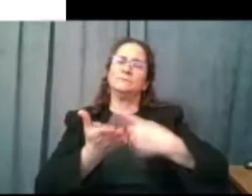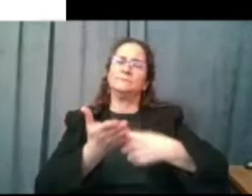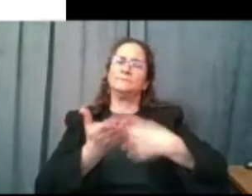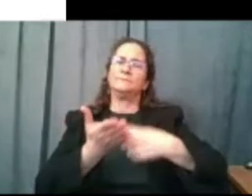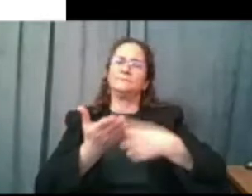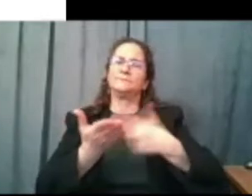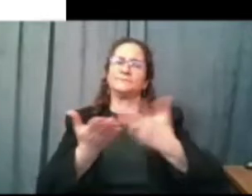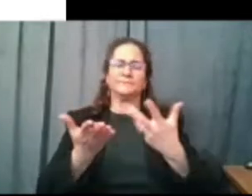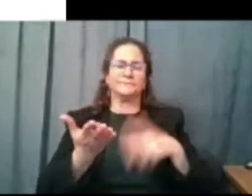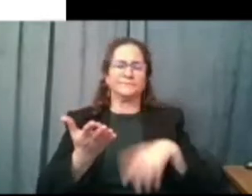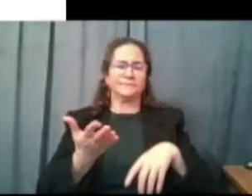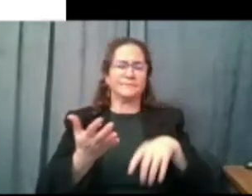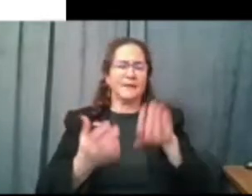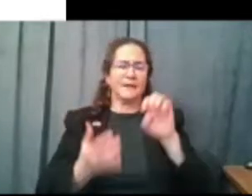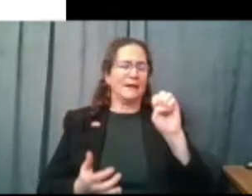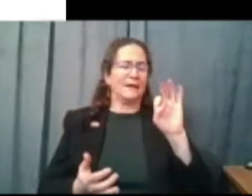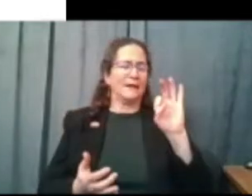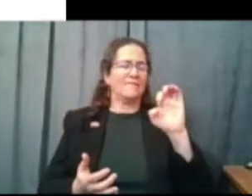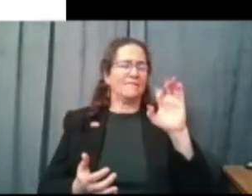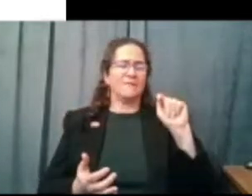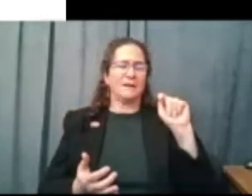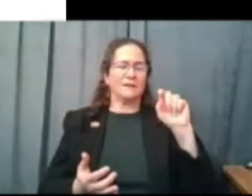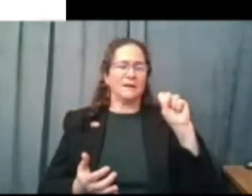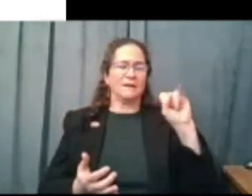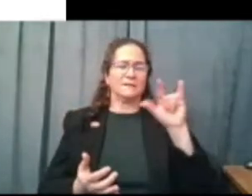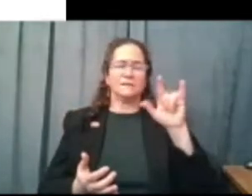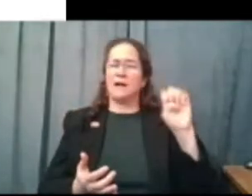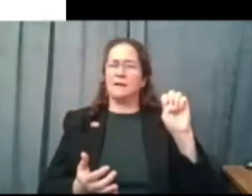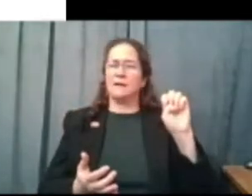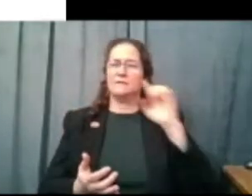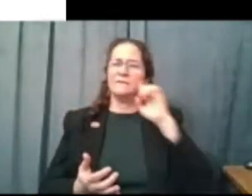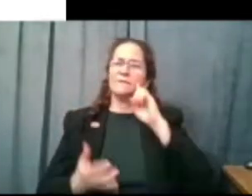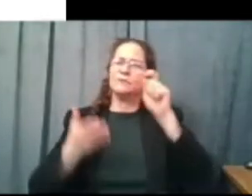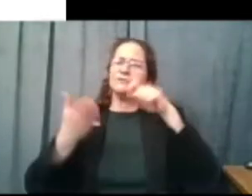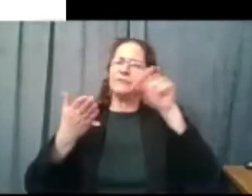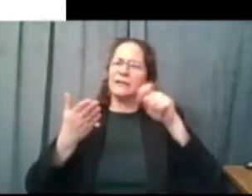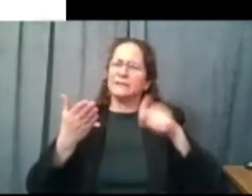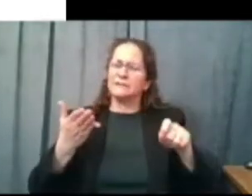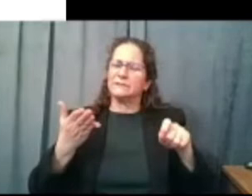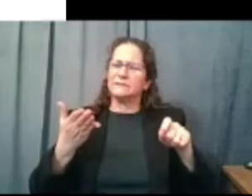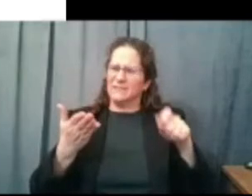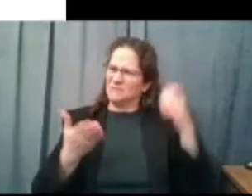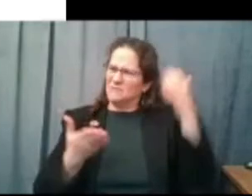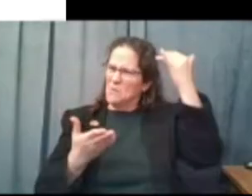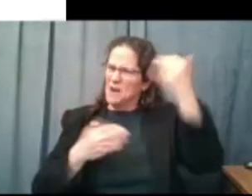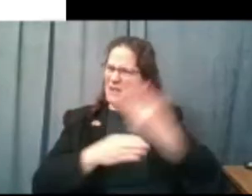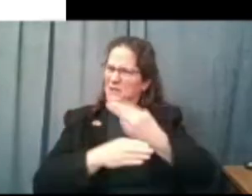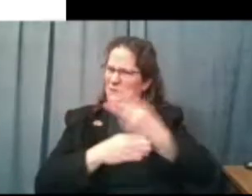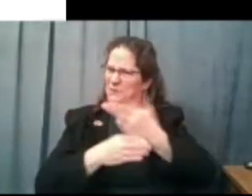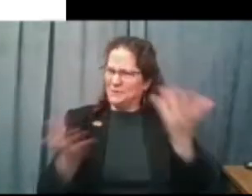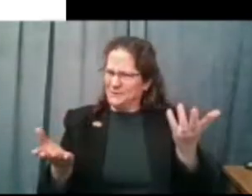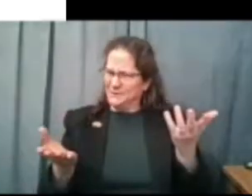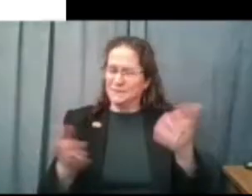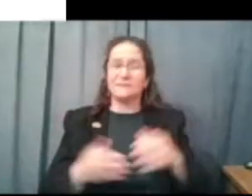size of checklists and the why, like why use checklists, right? So for those of you that aren't familiar with the Hattie